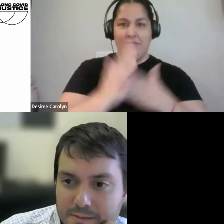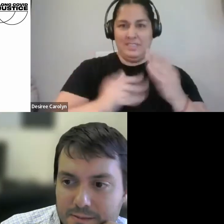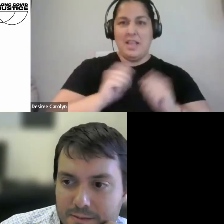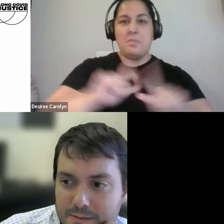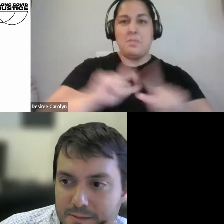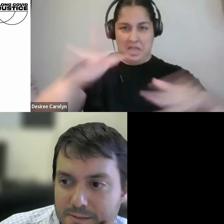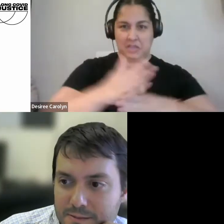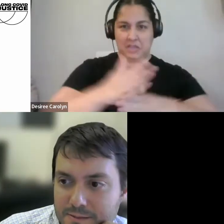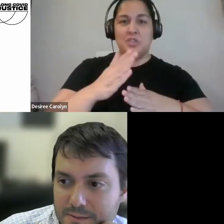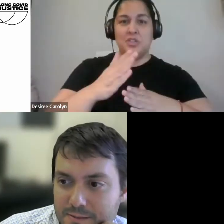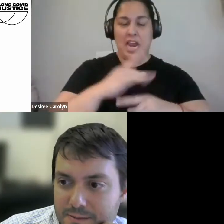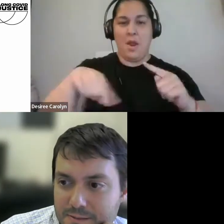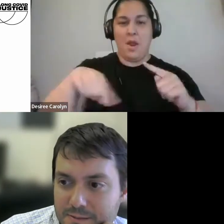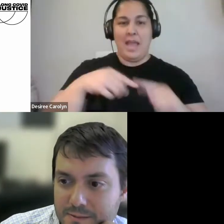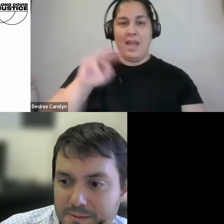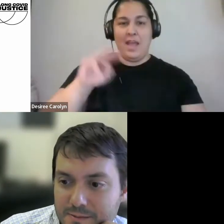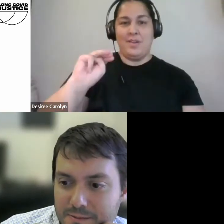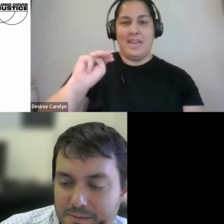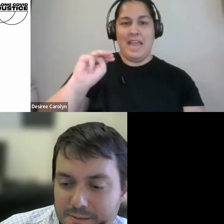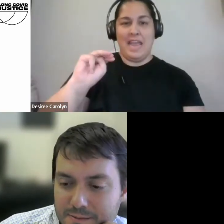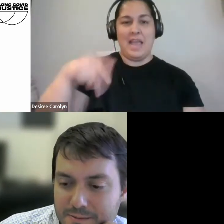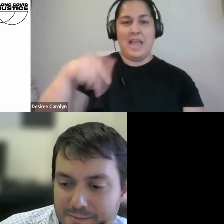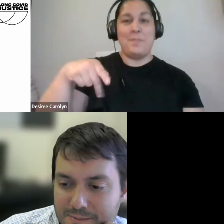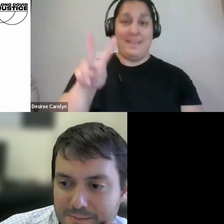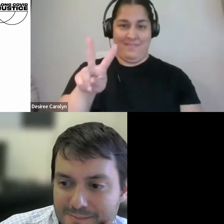if you're able to share that would be great. So we'll take you up on that.